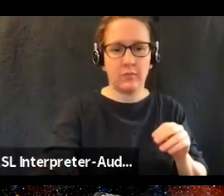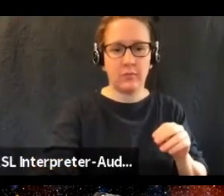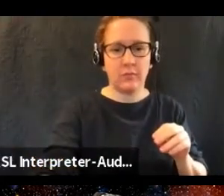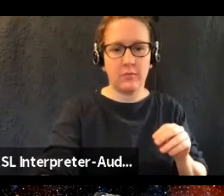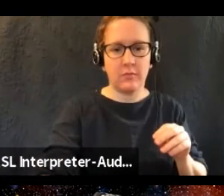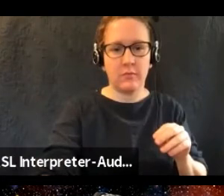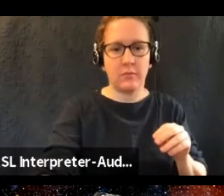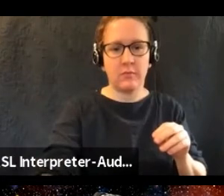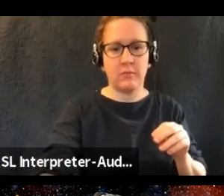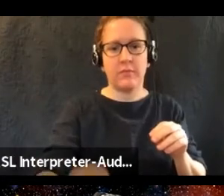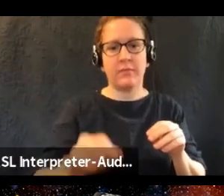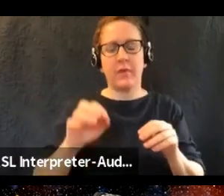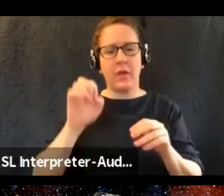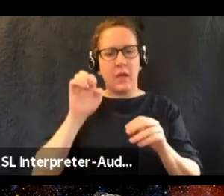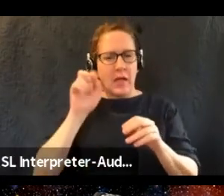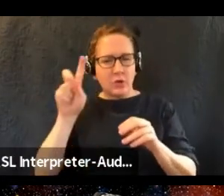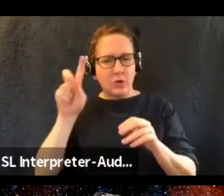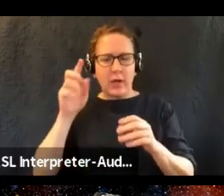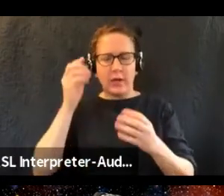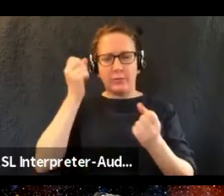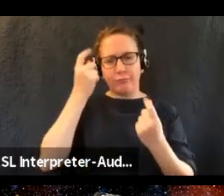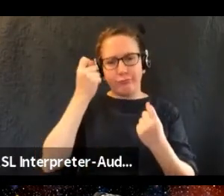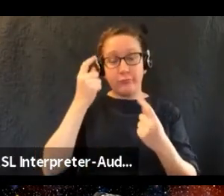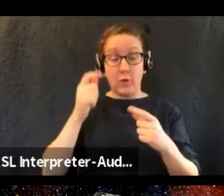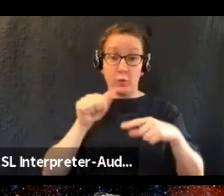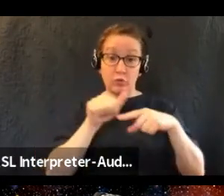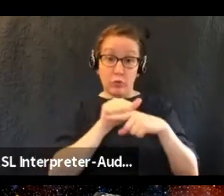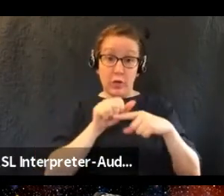our own ISSS staff, so International Students and Scholars Staff.